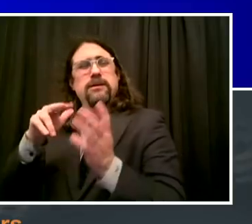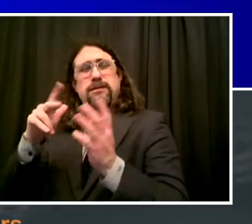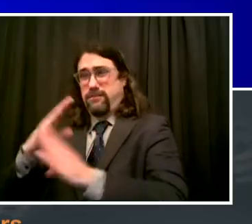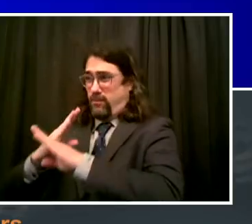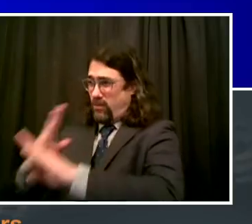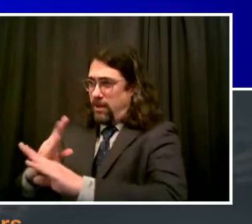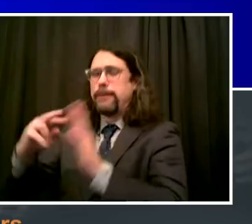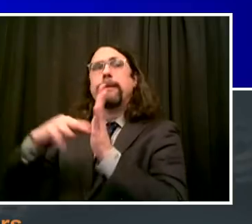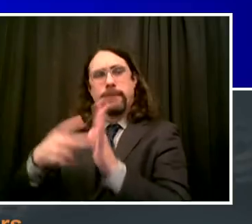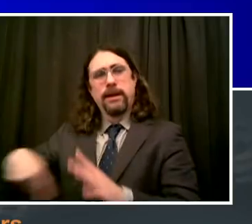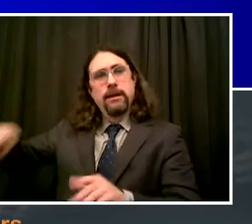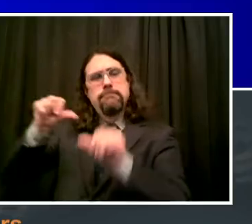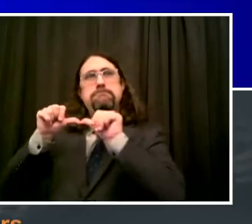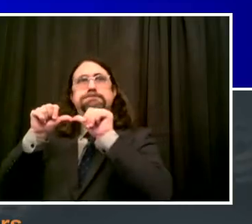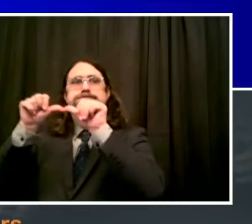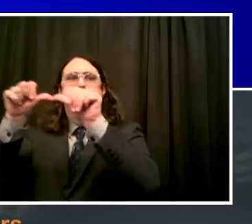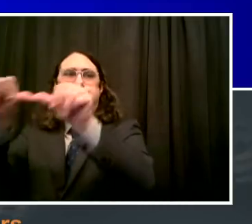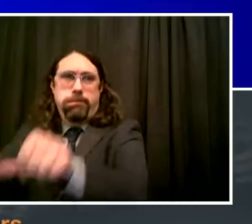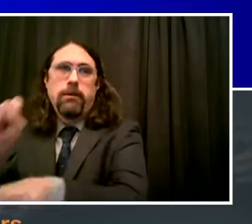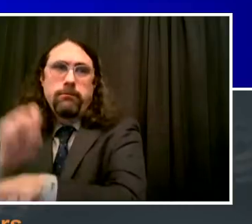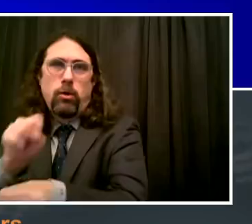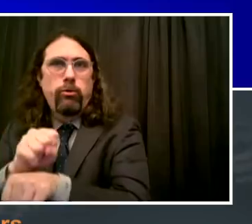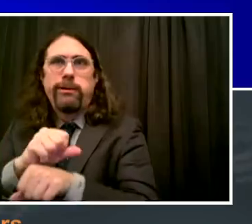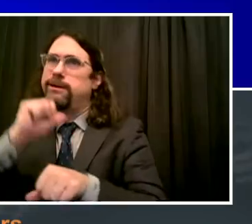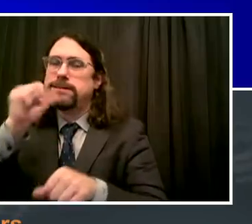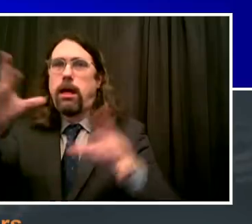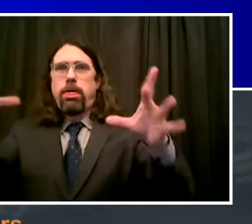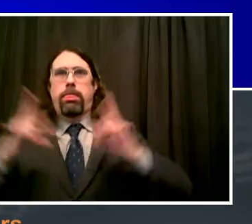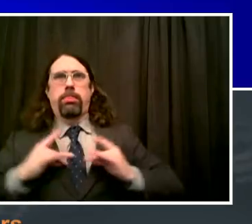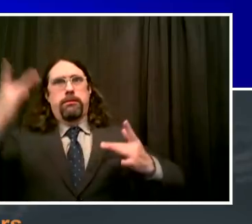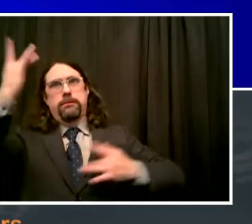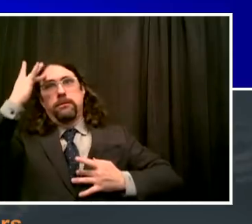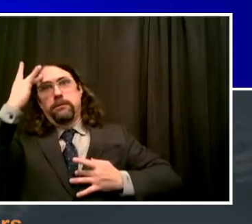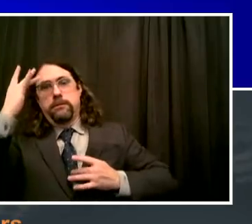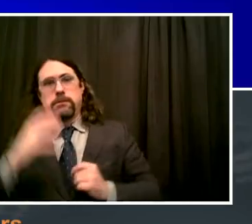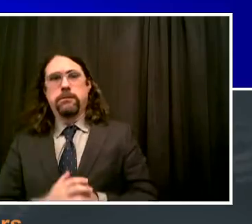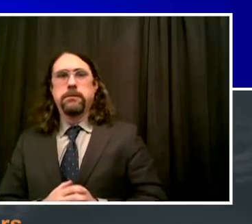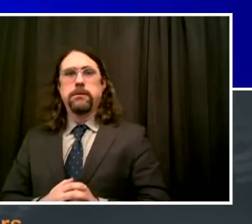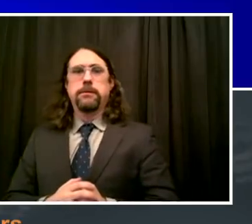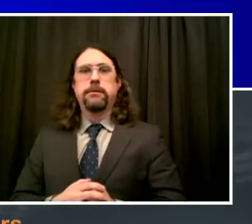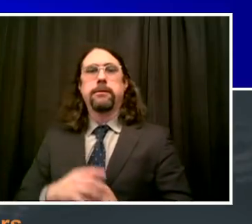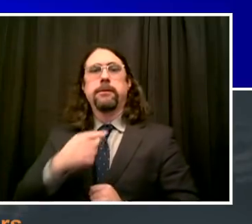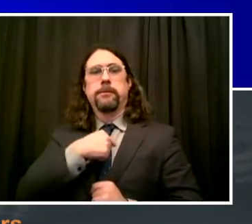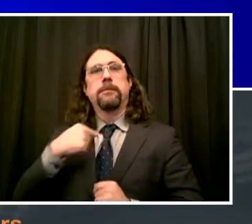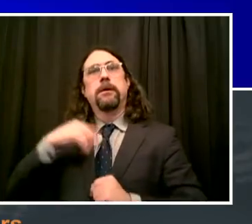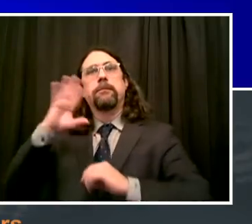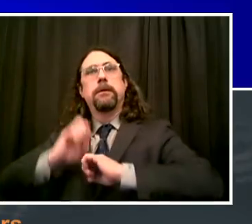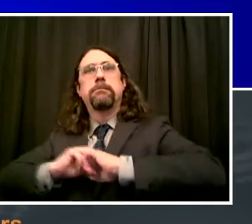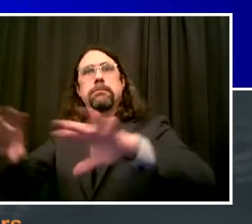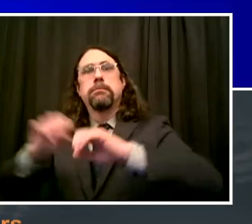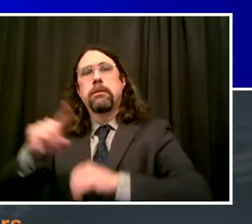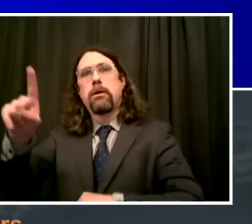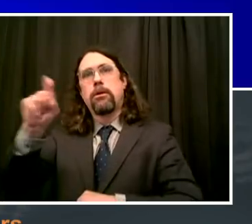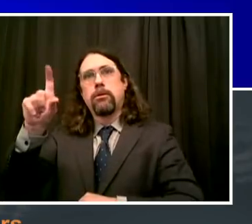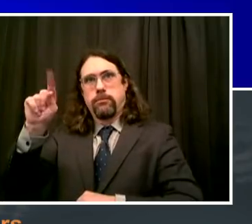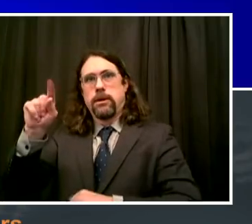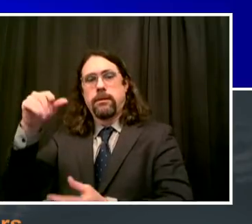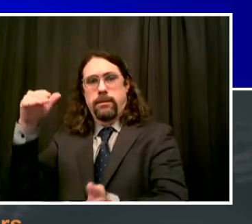IOWA LOWING THEM TO REACH MORE PEOPLE. WE WILL BE IB ,00R WASE